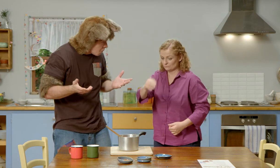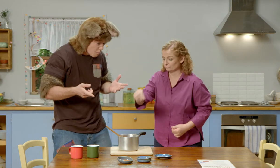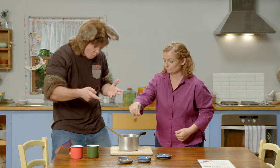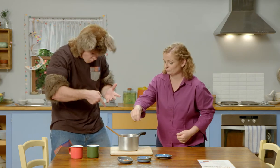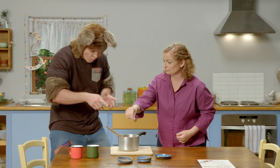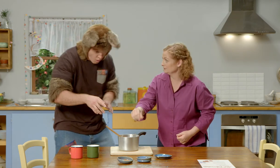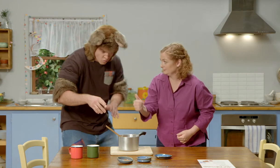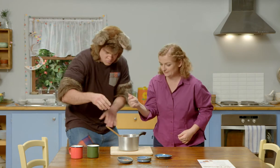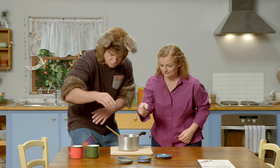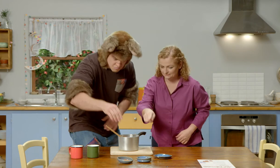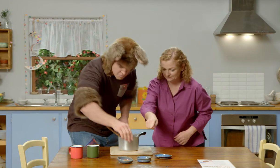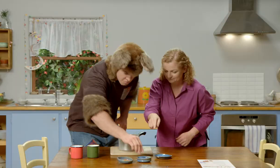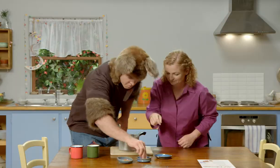Why don't you put some in, Possum? Oh, okay.